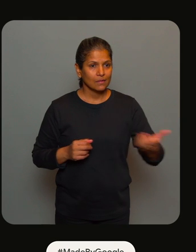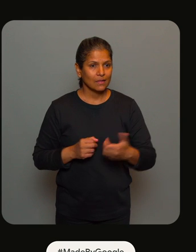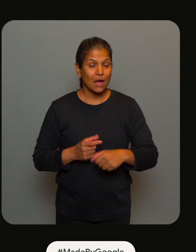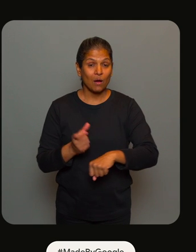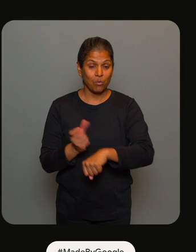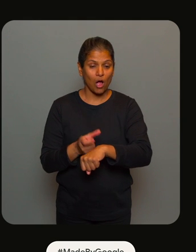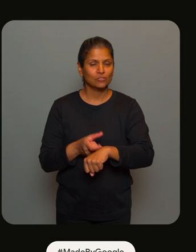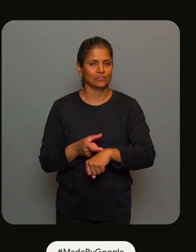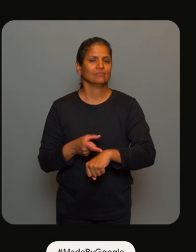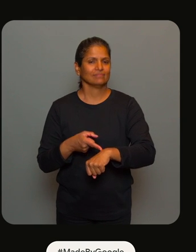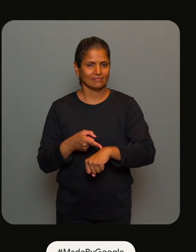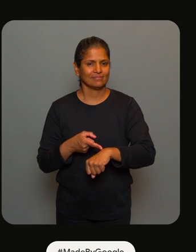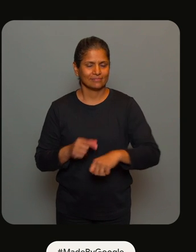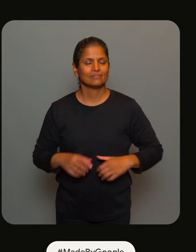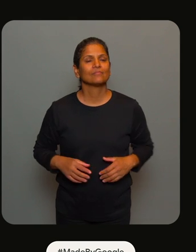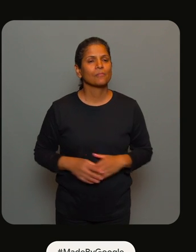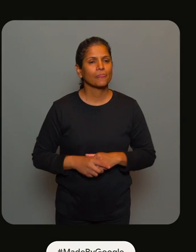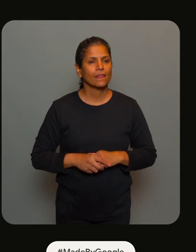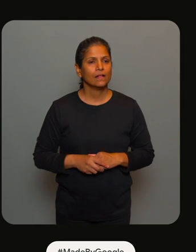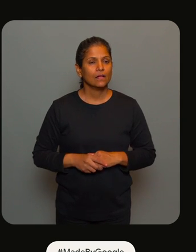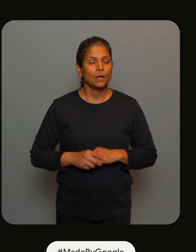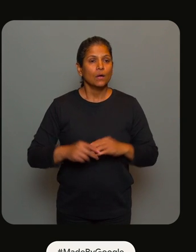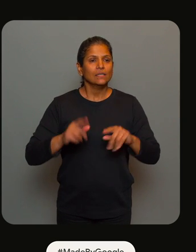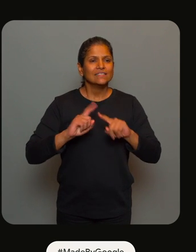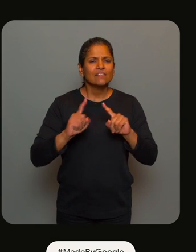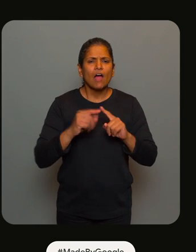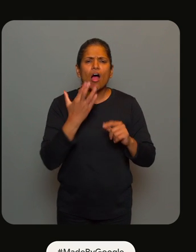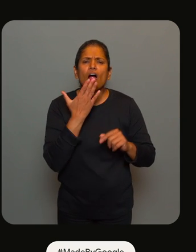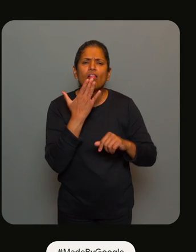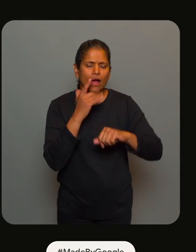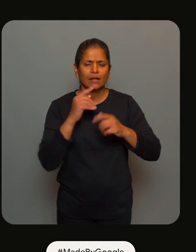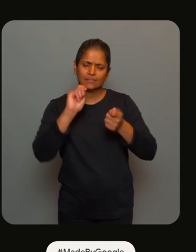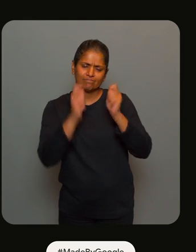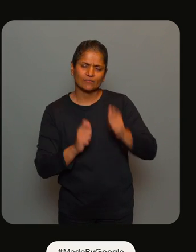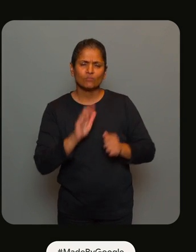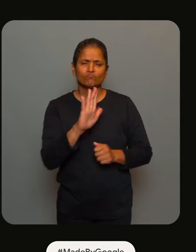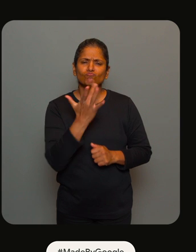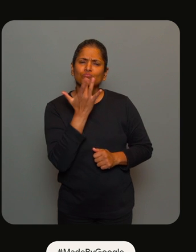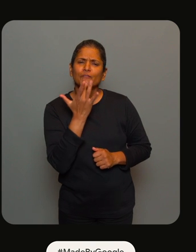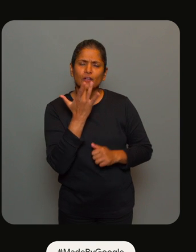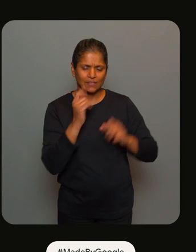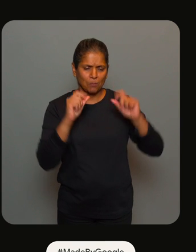And we’ve put together color combinations and finishes that are totally unique to Google hardware, with